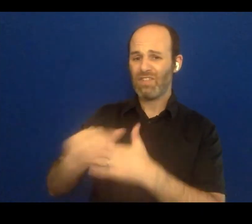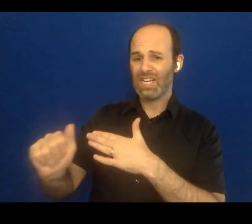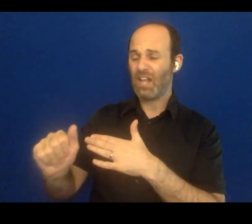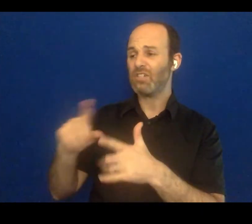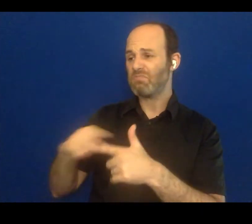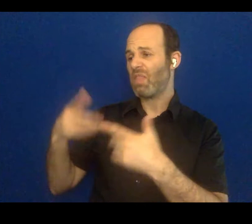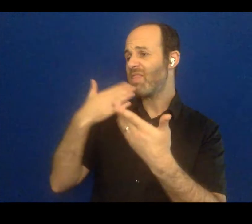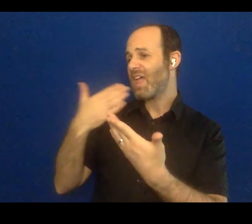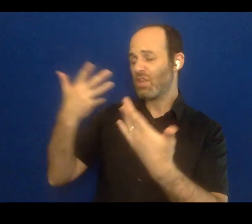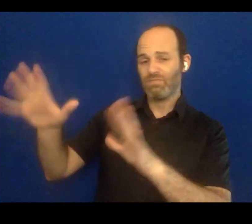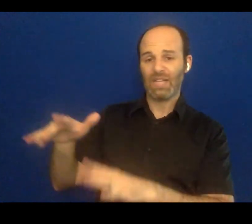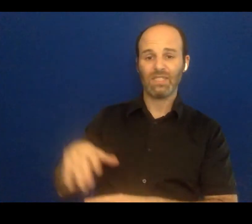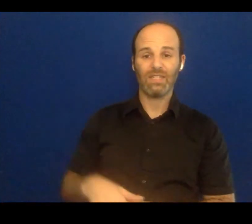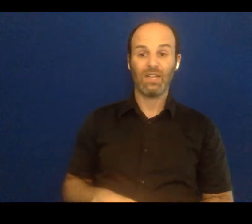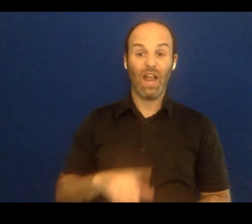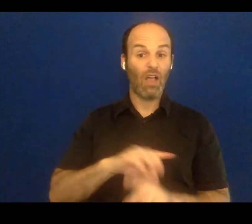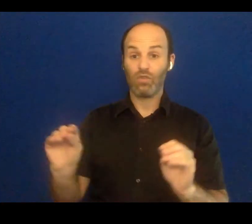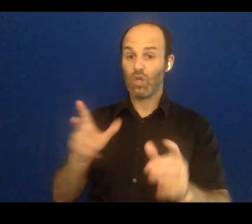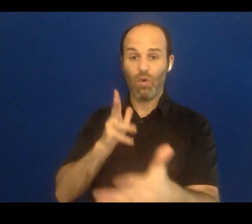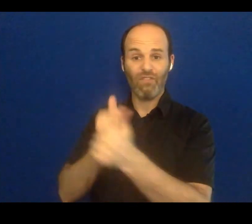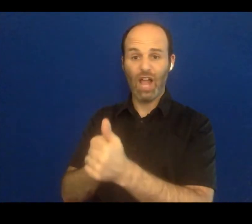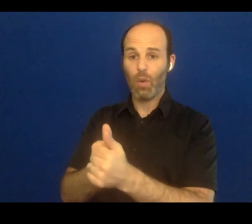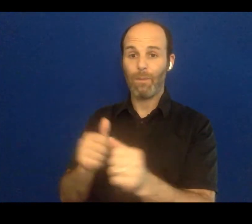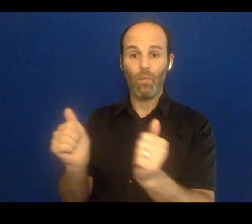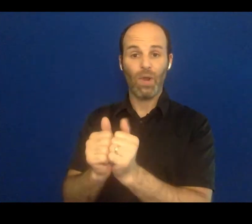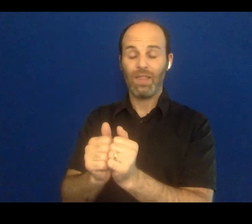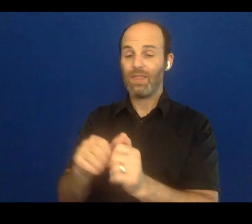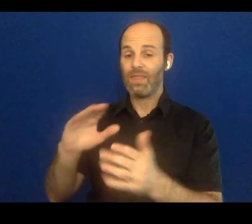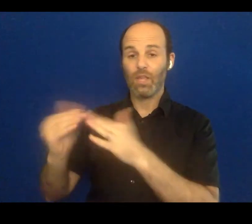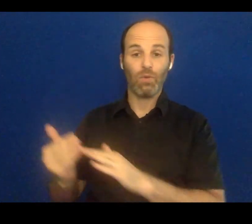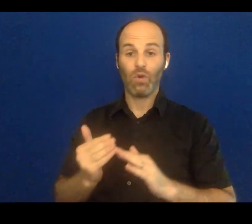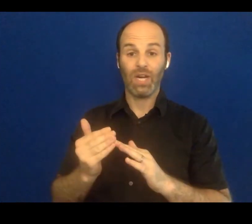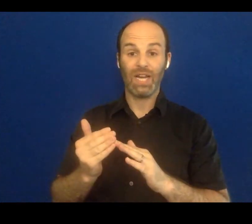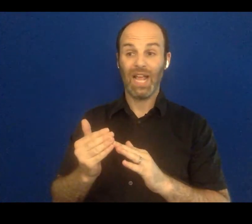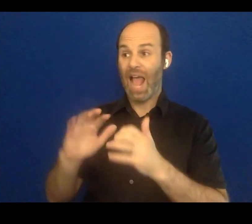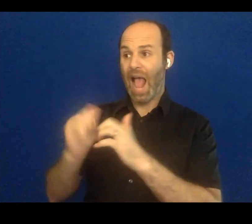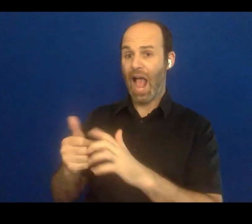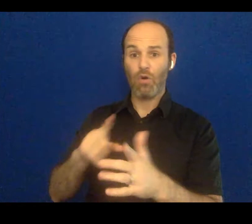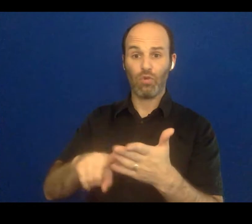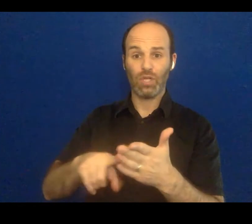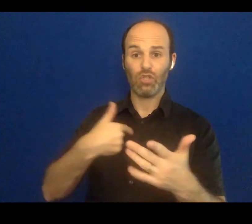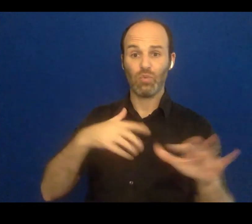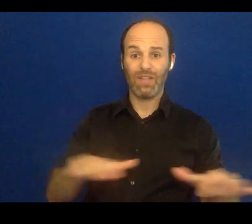AND THERE IS NO FOLLOW UP WITH THE COMMUNITY AS TO HOW THE RESEARCH THAT WE HAVE DONE HAS BENEFITTED THEM, WHAT THEY CAN